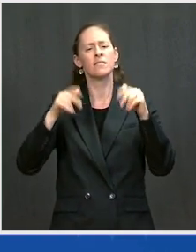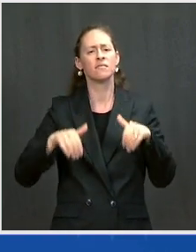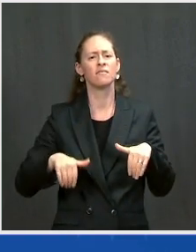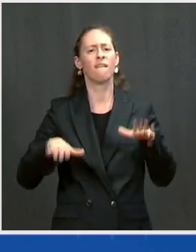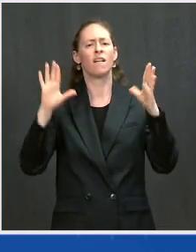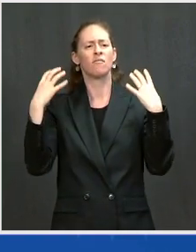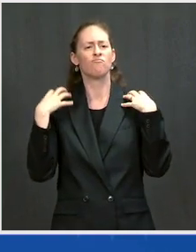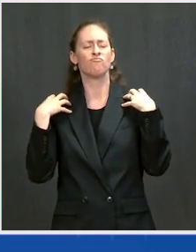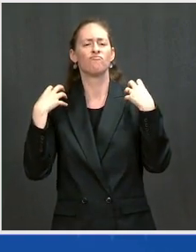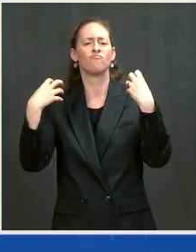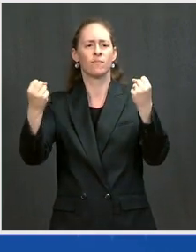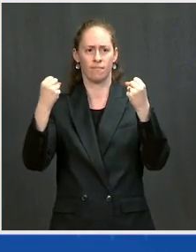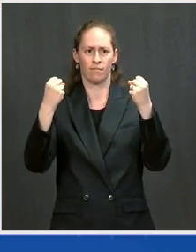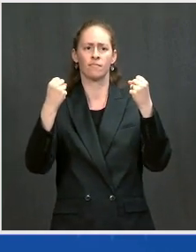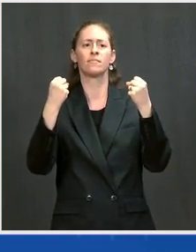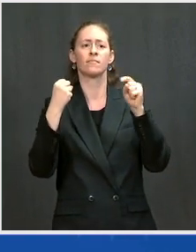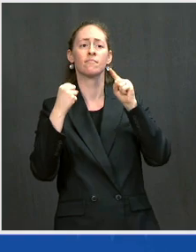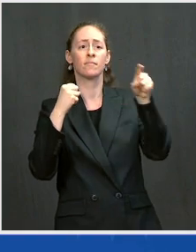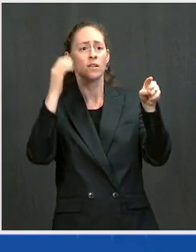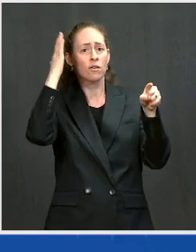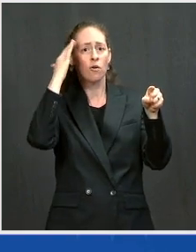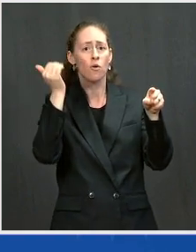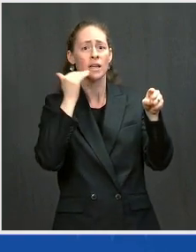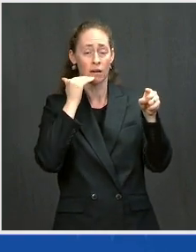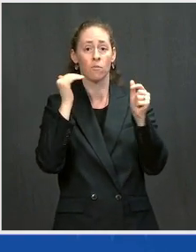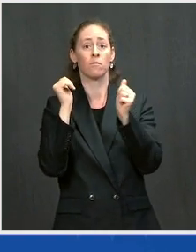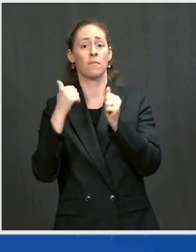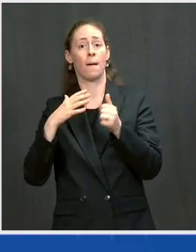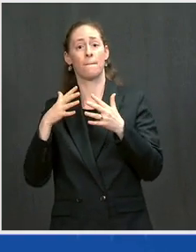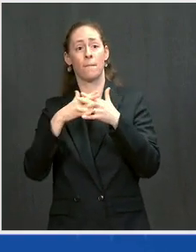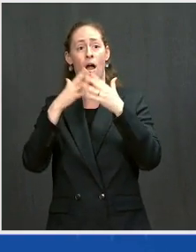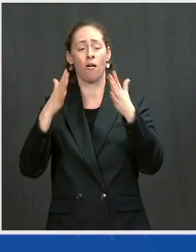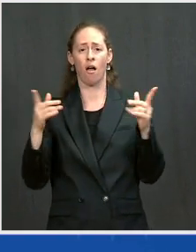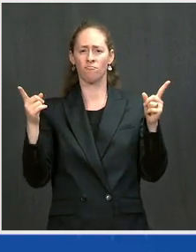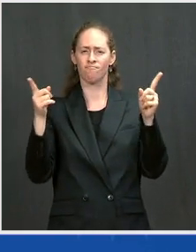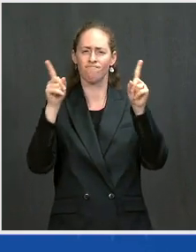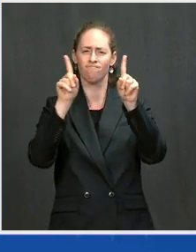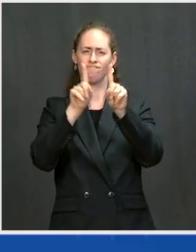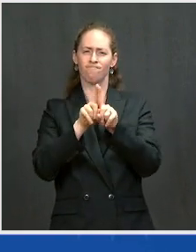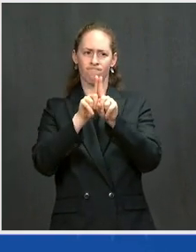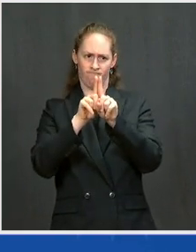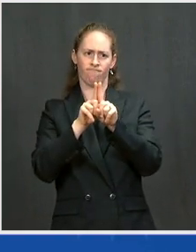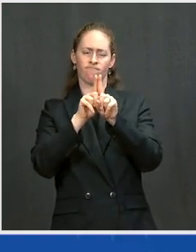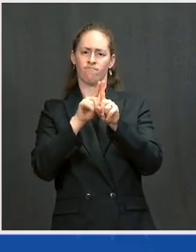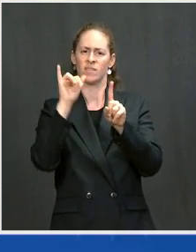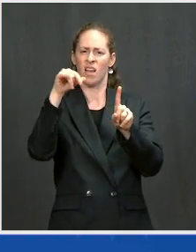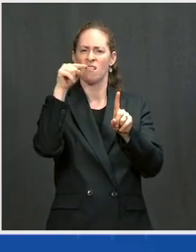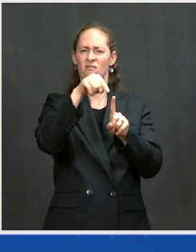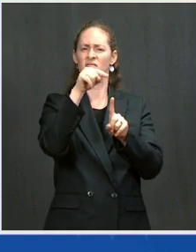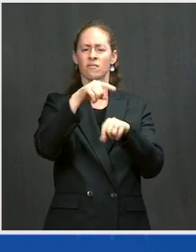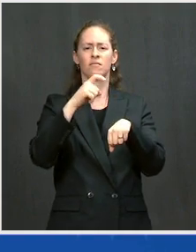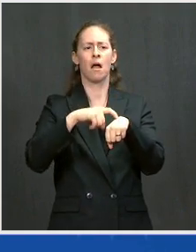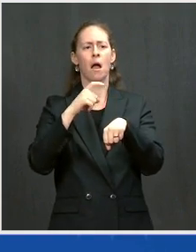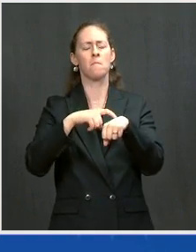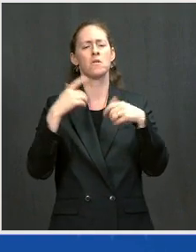with American troops. And having you here today is an important recognition of all that our nation has achieved together,